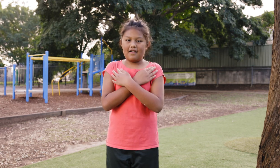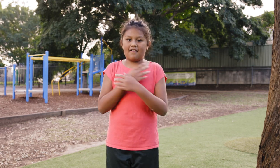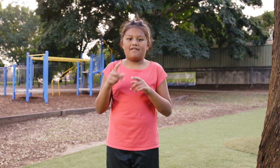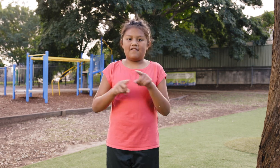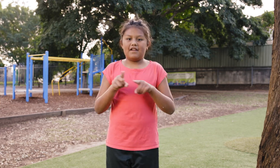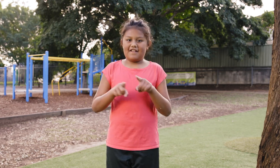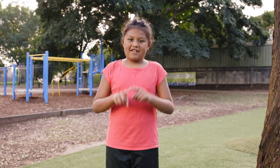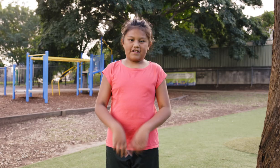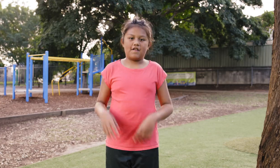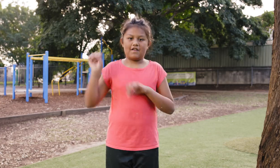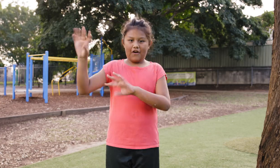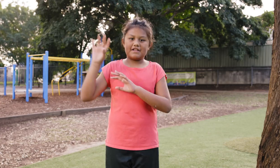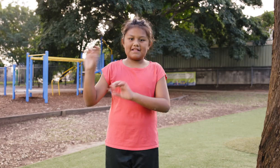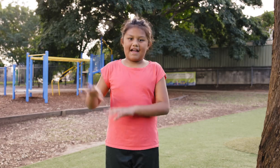They love learning Auslan.